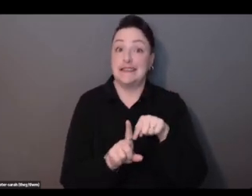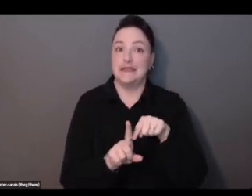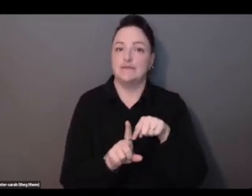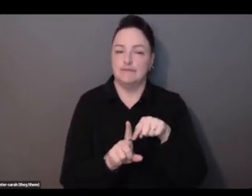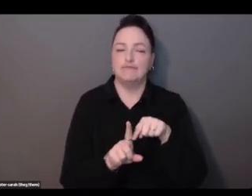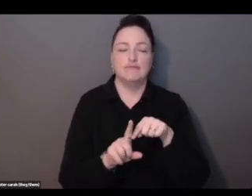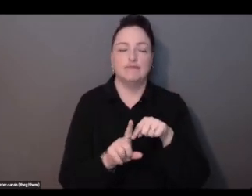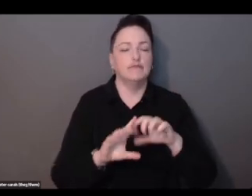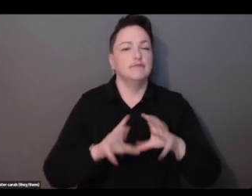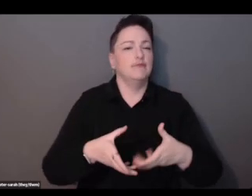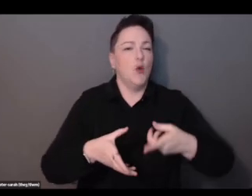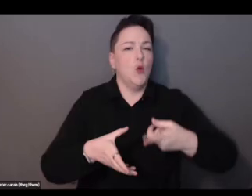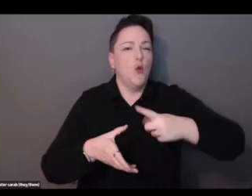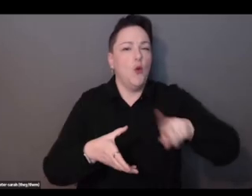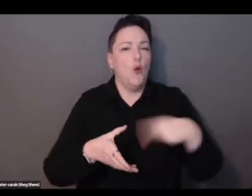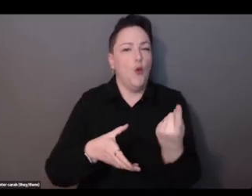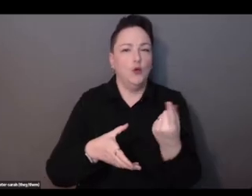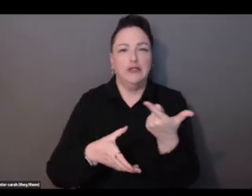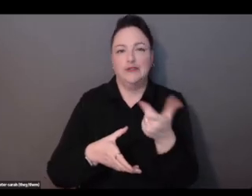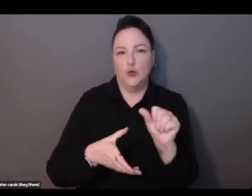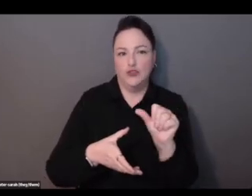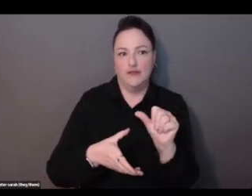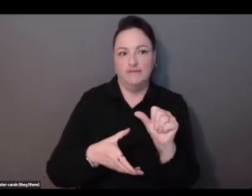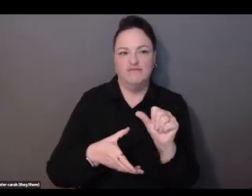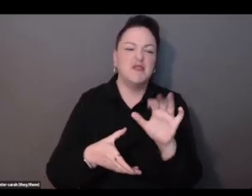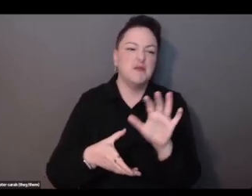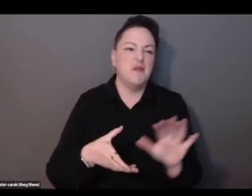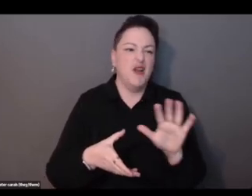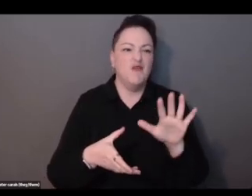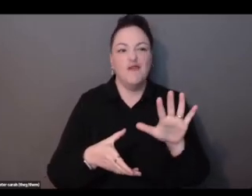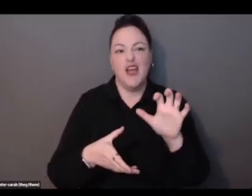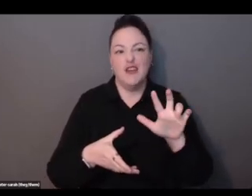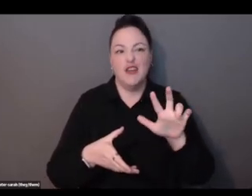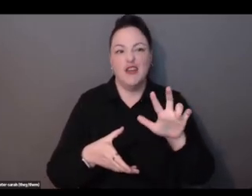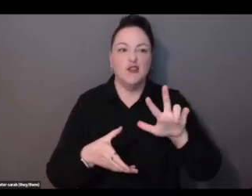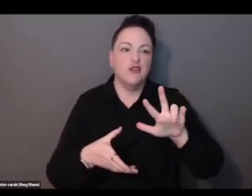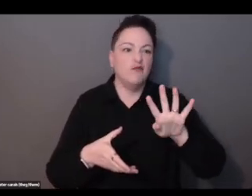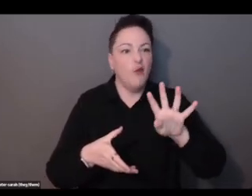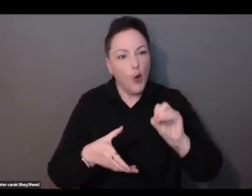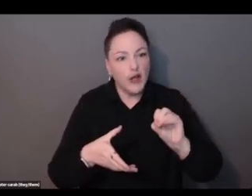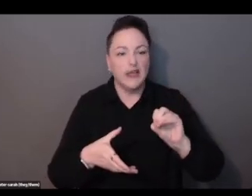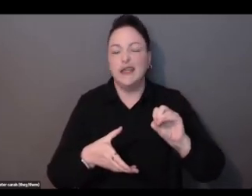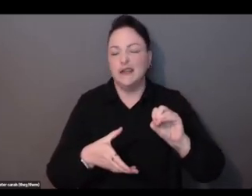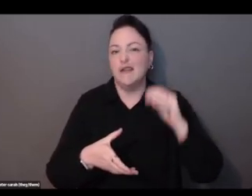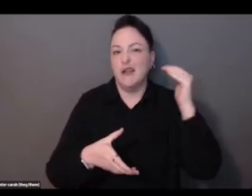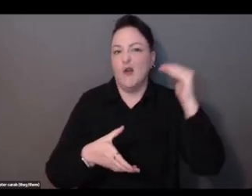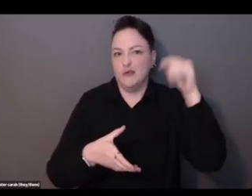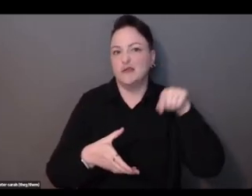which is about 540,000 adults. Then if we scroll down,